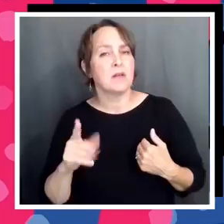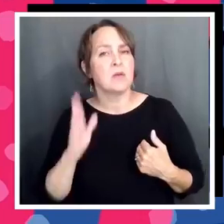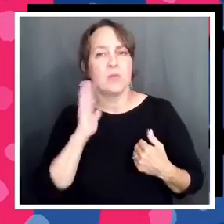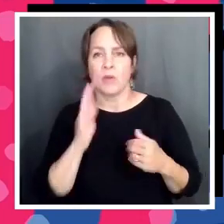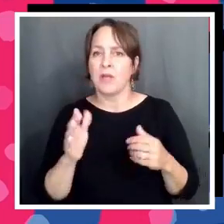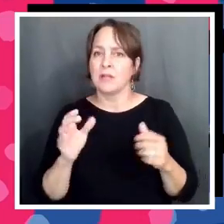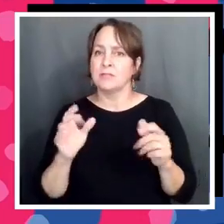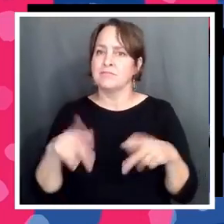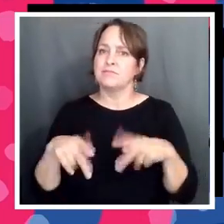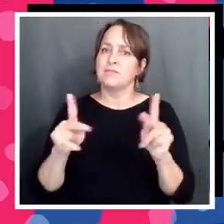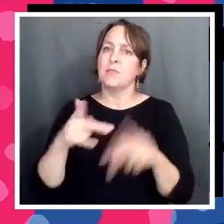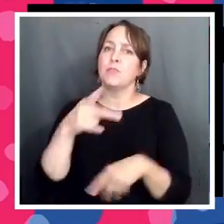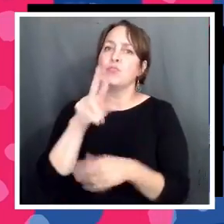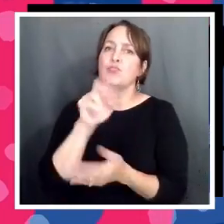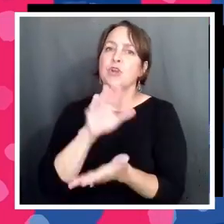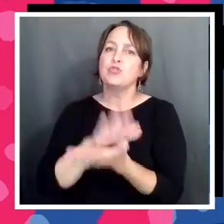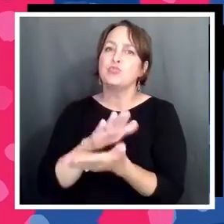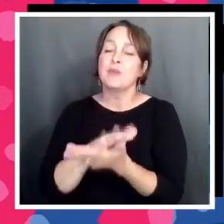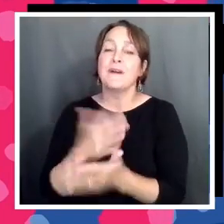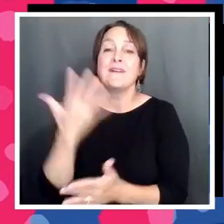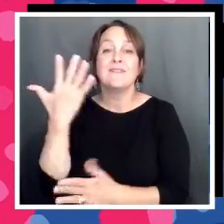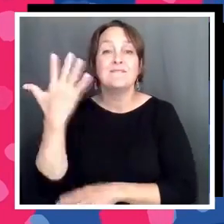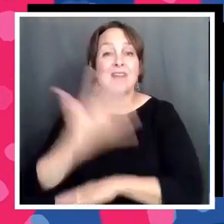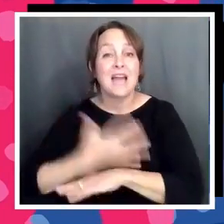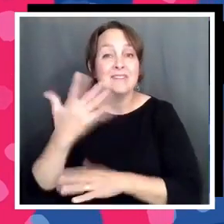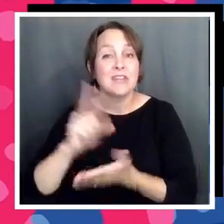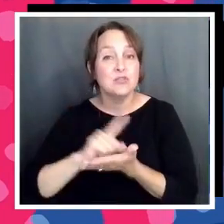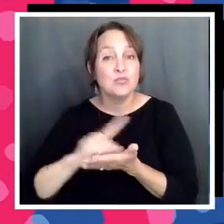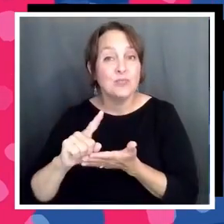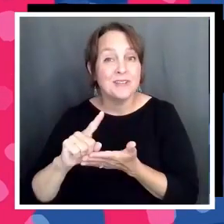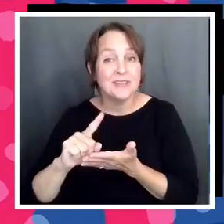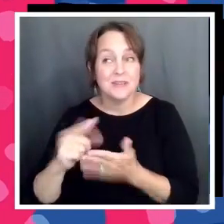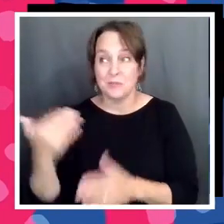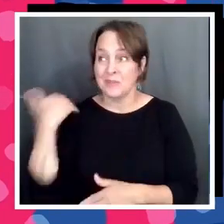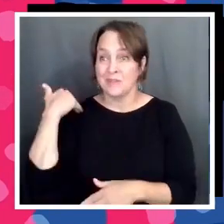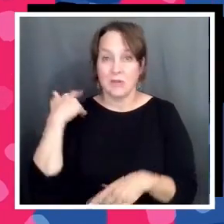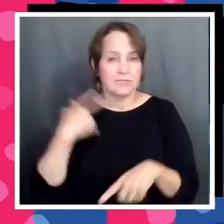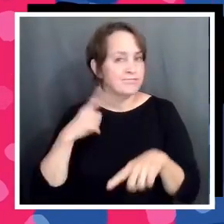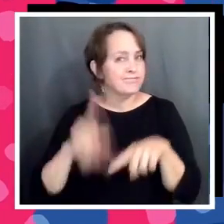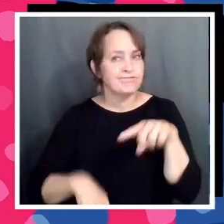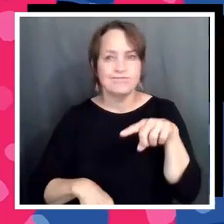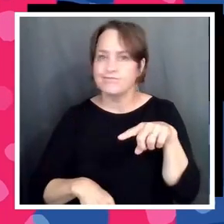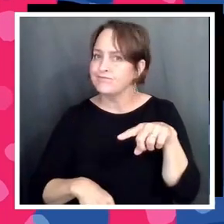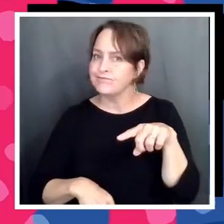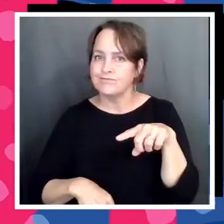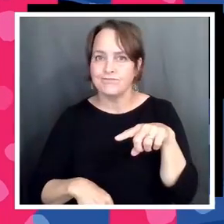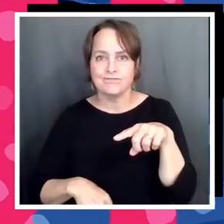WERE ABLE TO DO BEFORE.